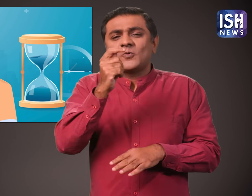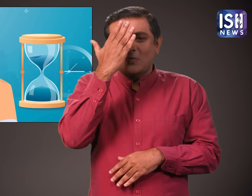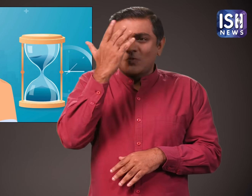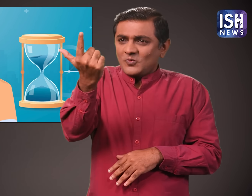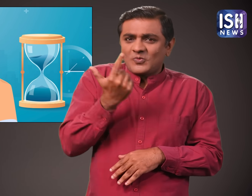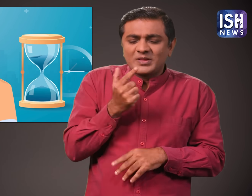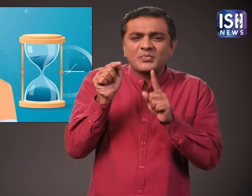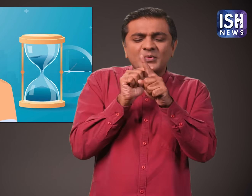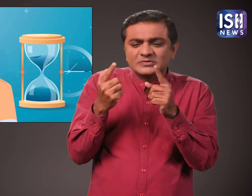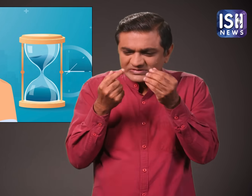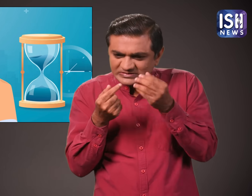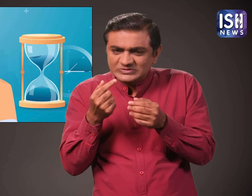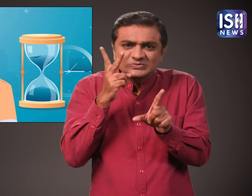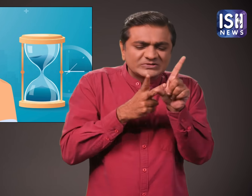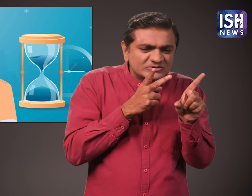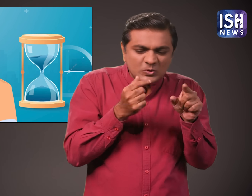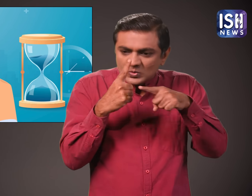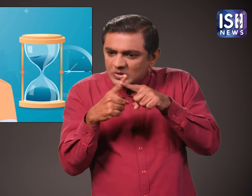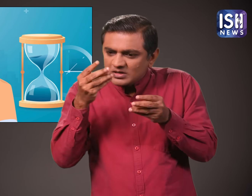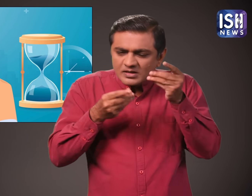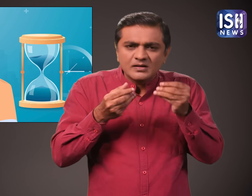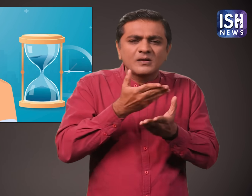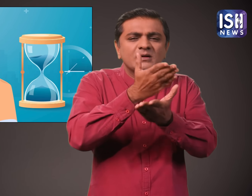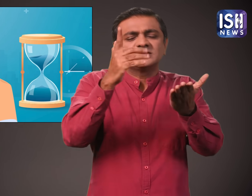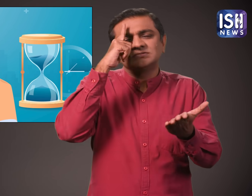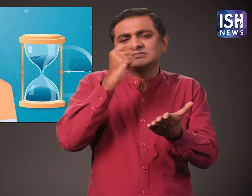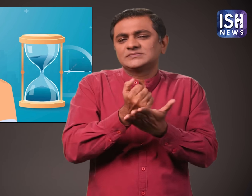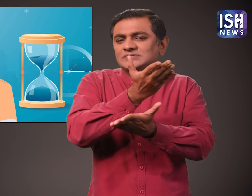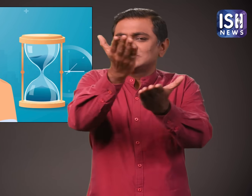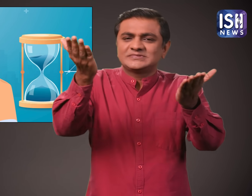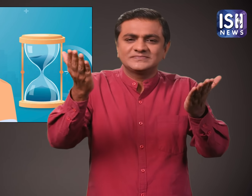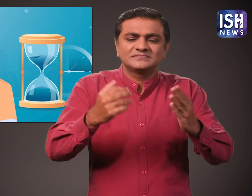You can then calculate the loan amount accordingly.